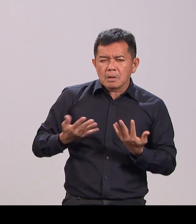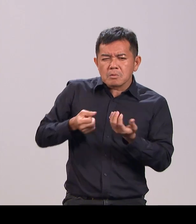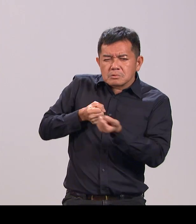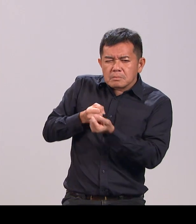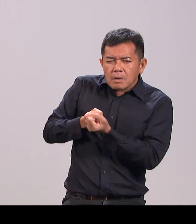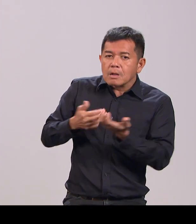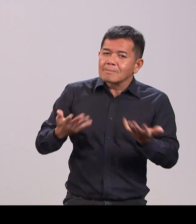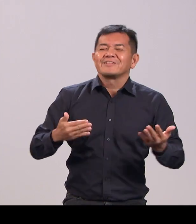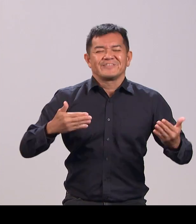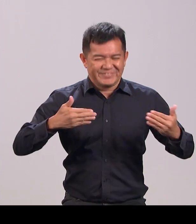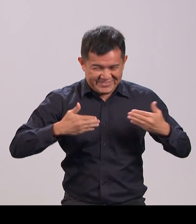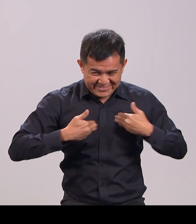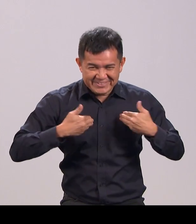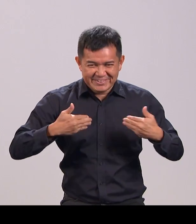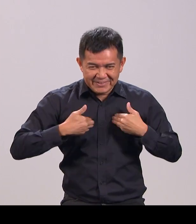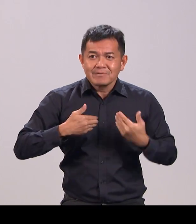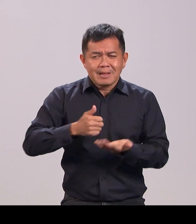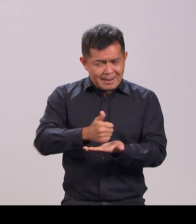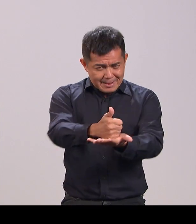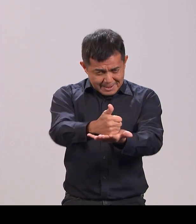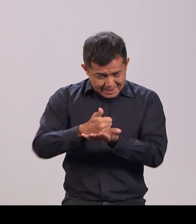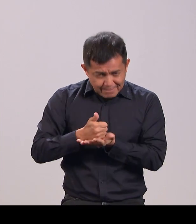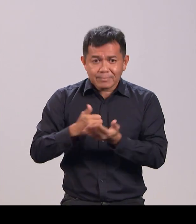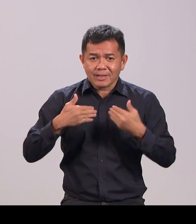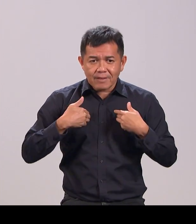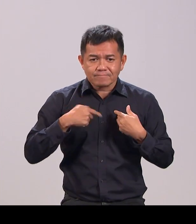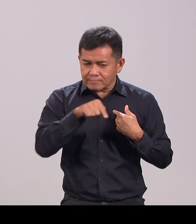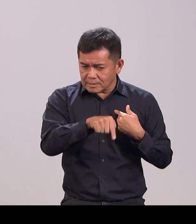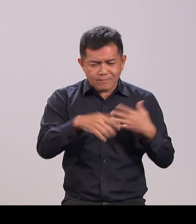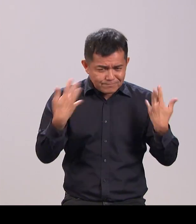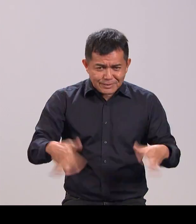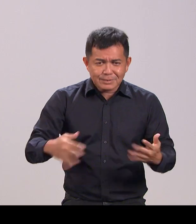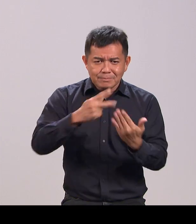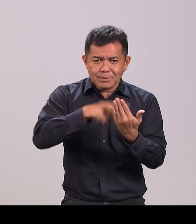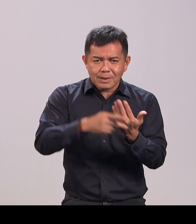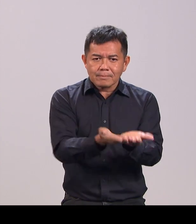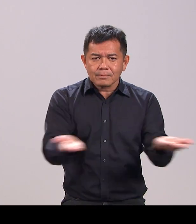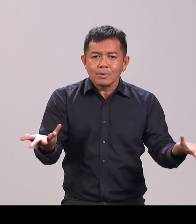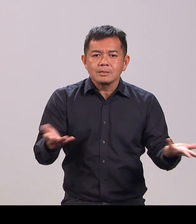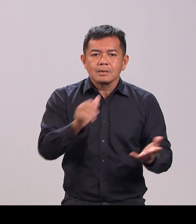Programmes under Adapt and Grow, like the PCP, the Professional Conversion Programmes